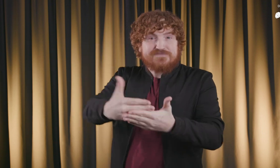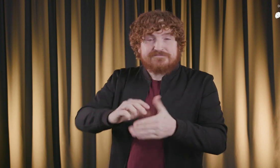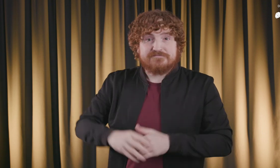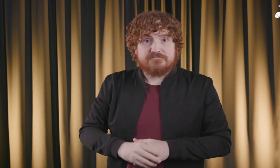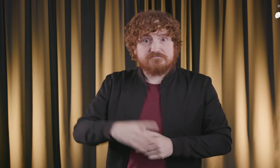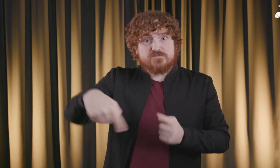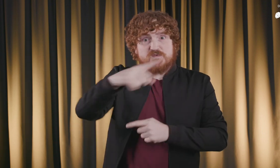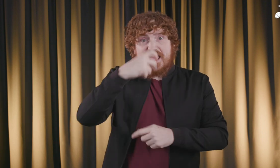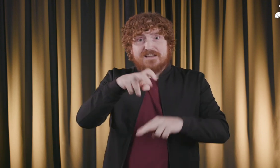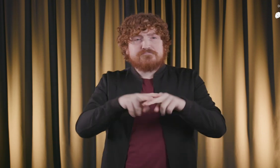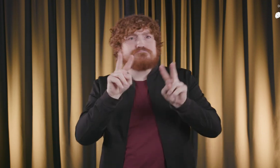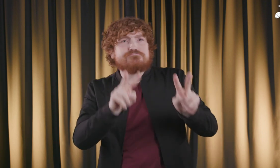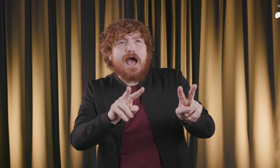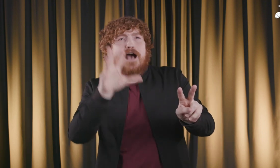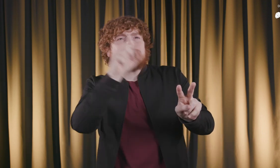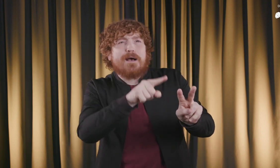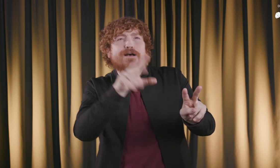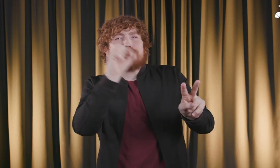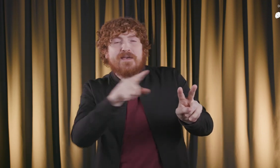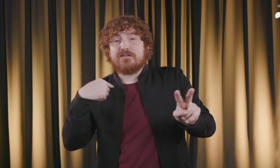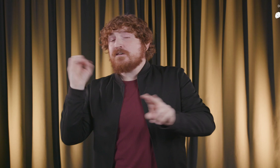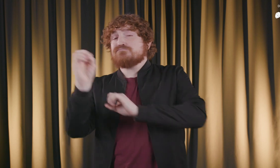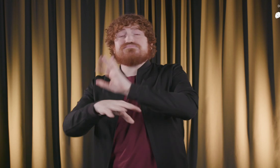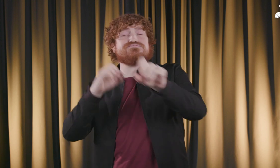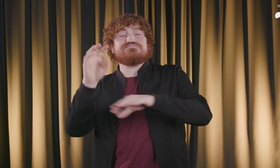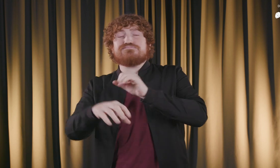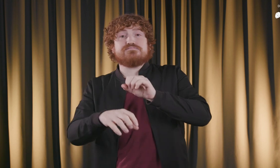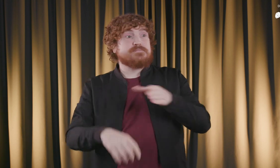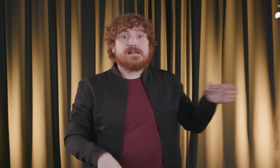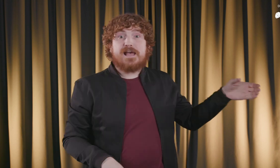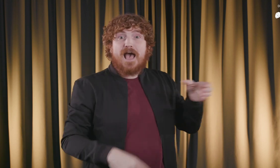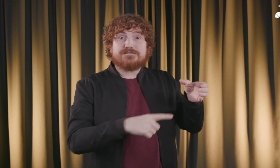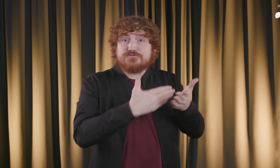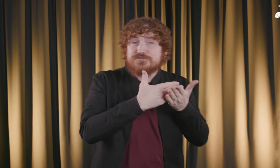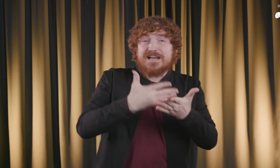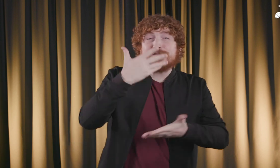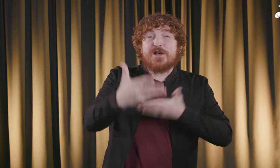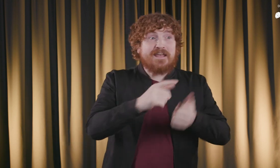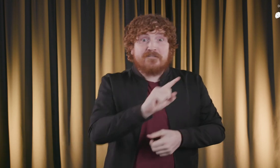So, you can sit back, watch, and reminisce as I take you back. There will also be guests that will come and share their stories,